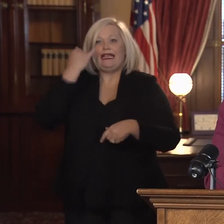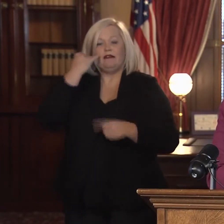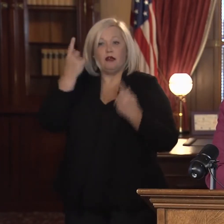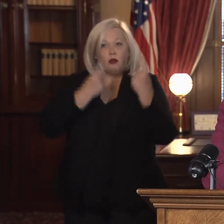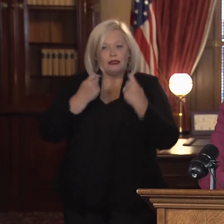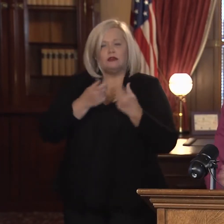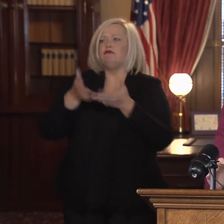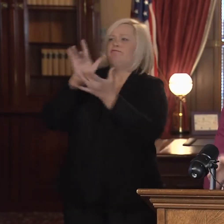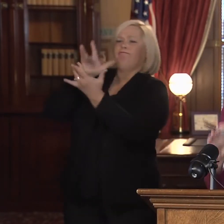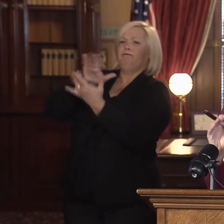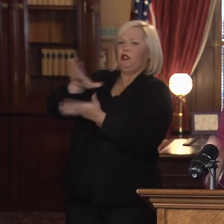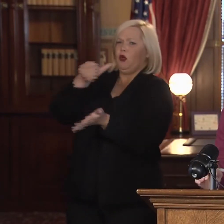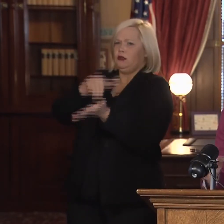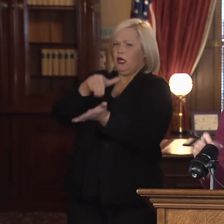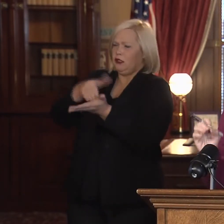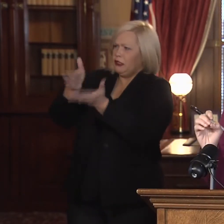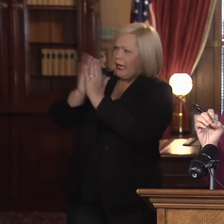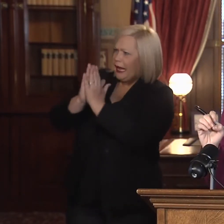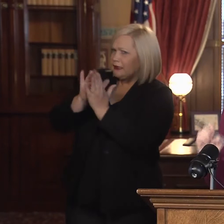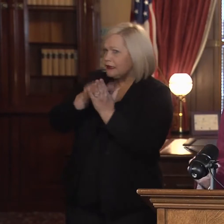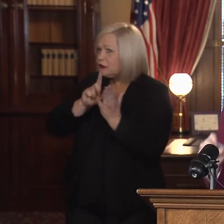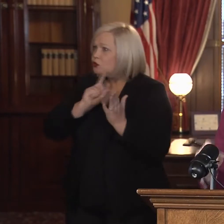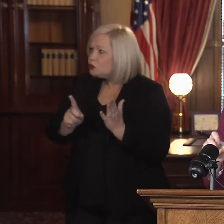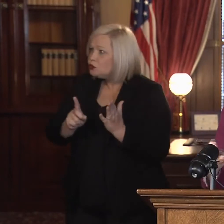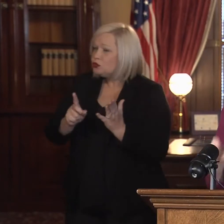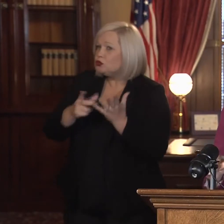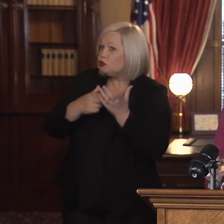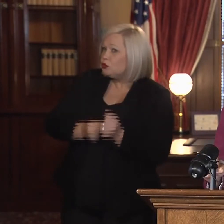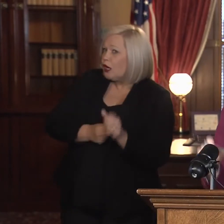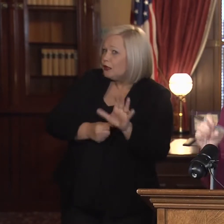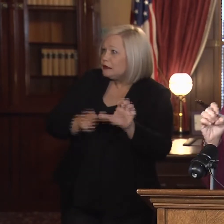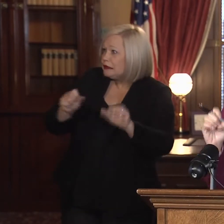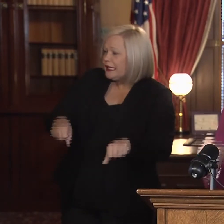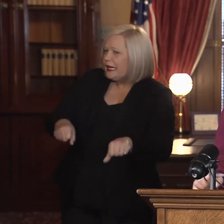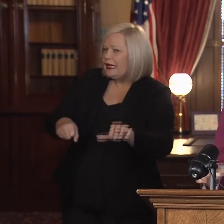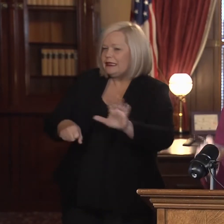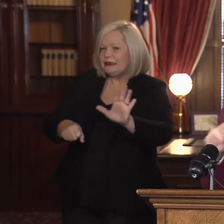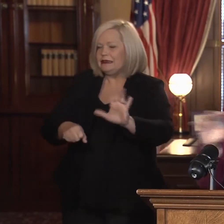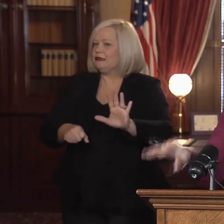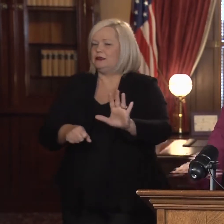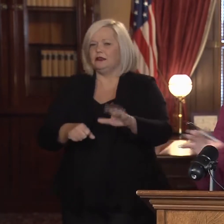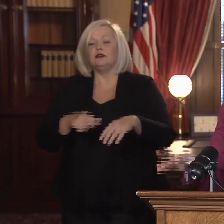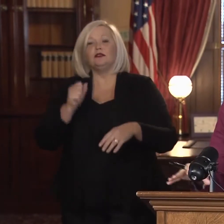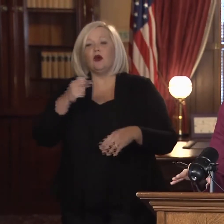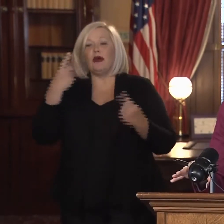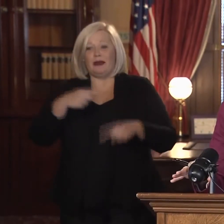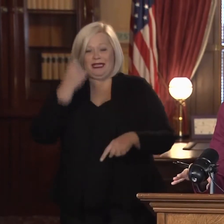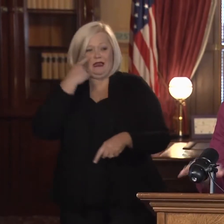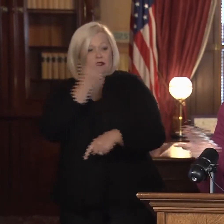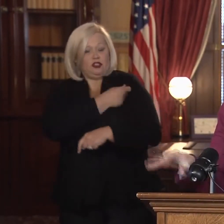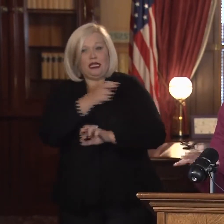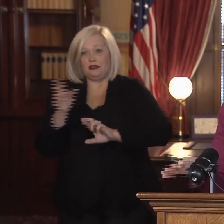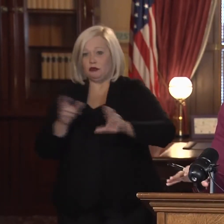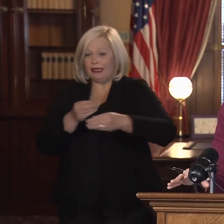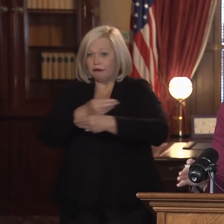CLINICAL TRIALS ARE SOME OF THOSE EXAMPLES OF WHAT SCAMMERS WILL BE PUTTING OUT THERE.